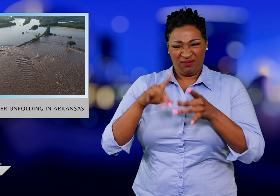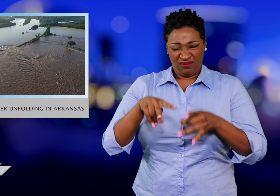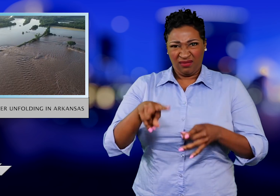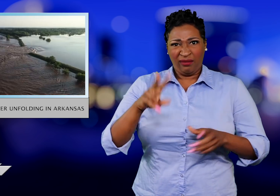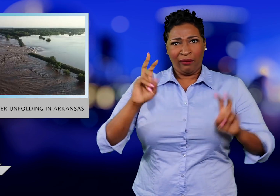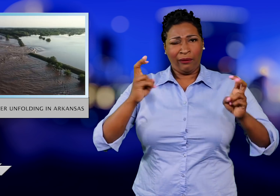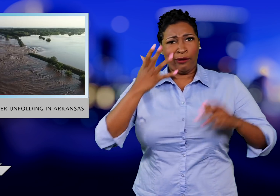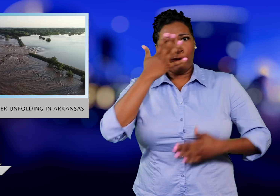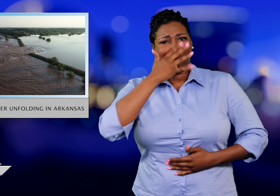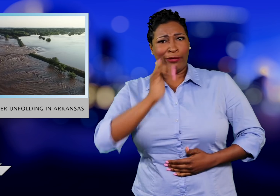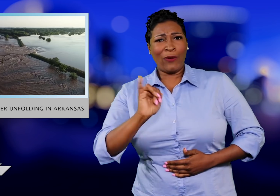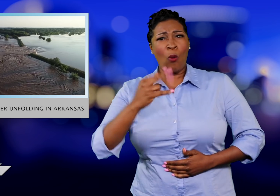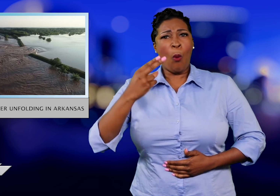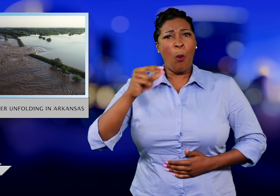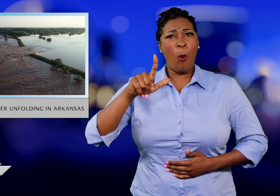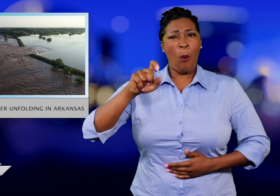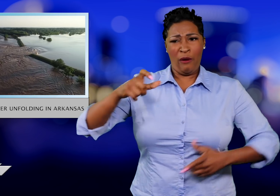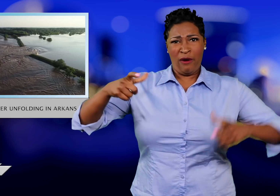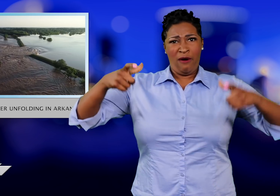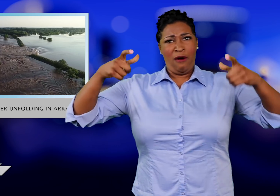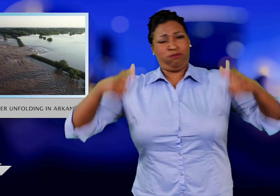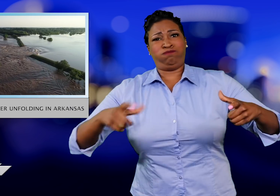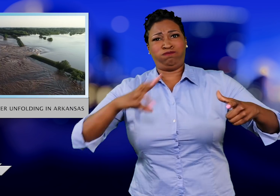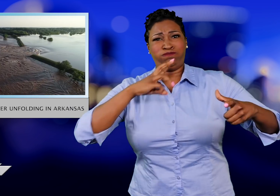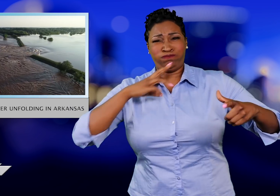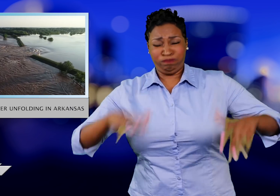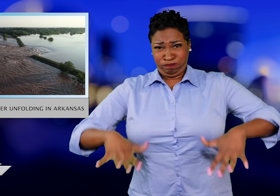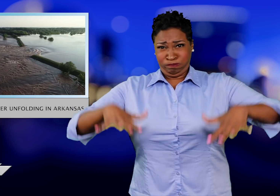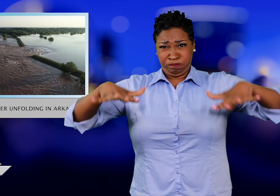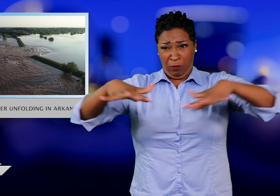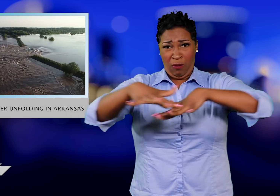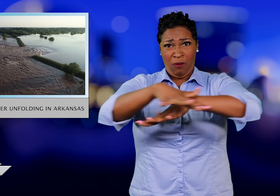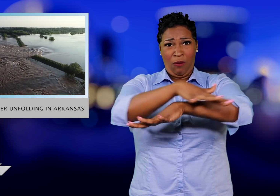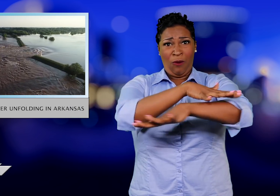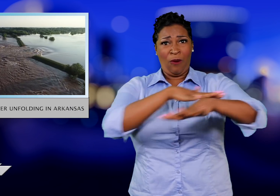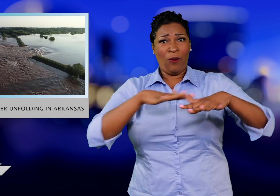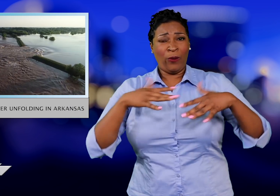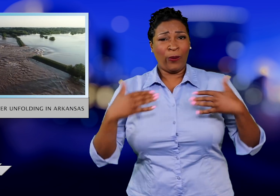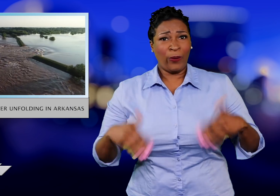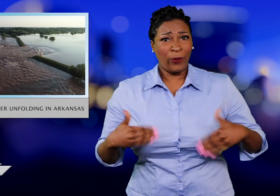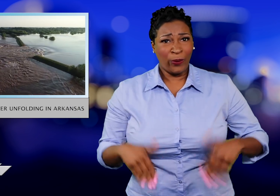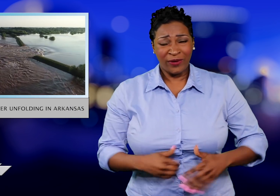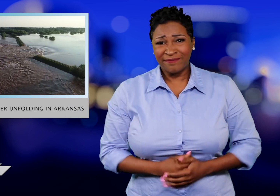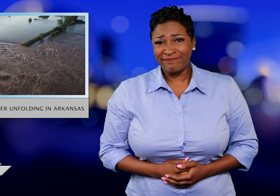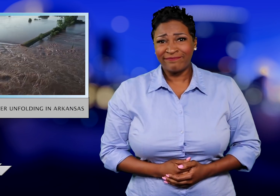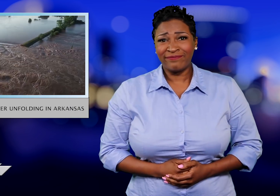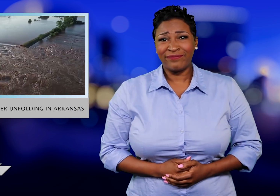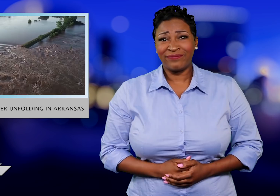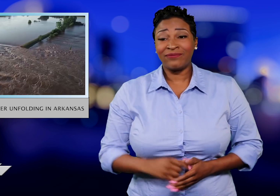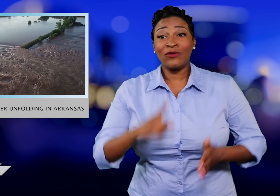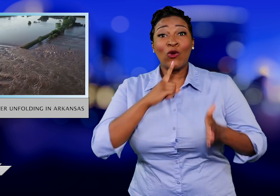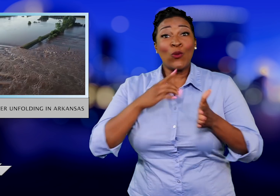what one official called a "wide open hole of water."